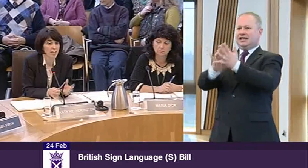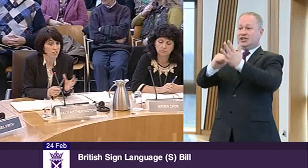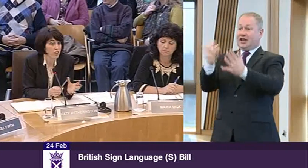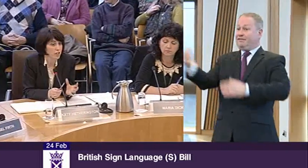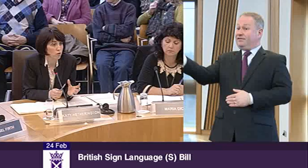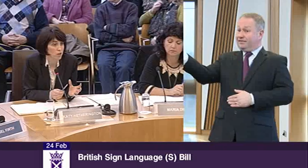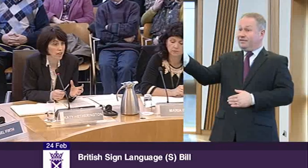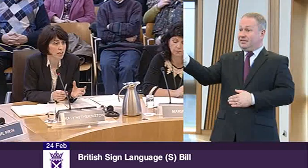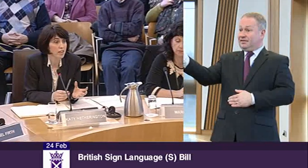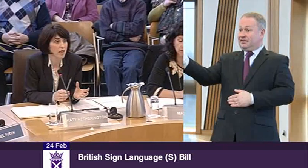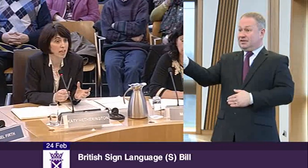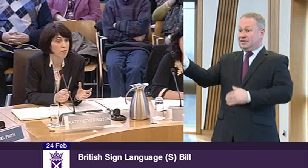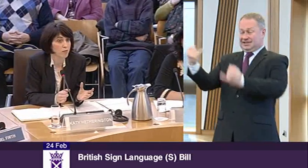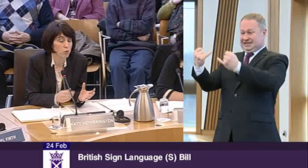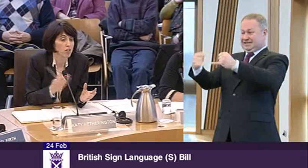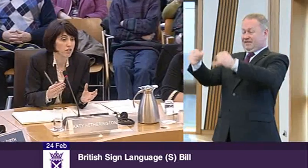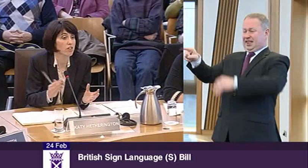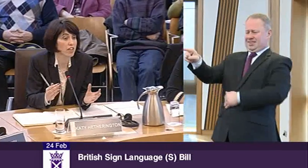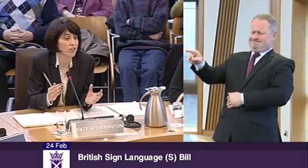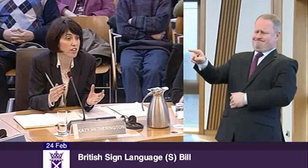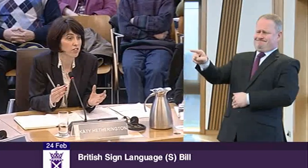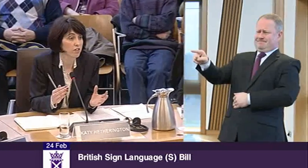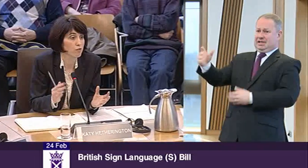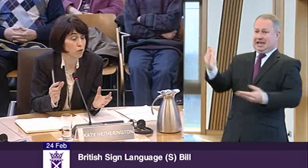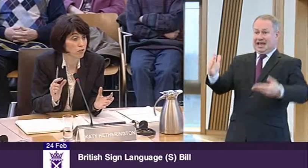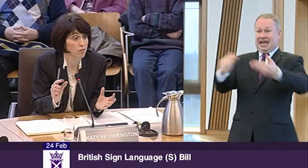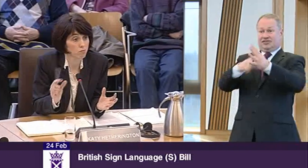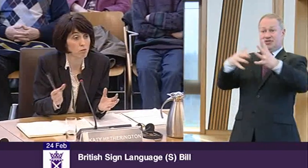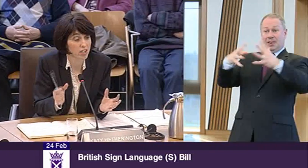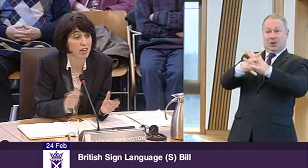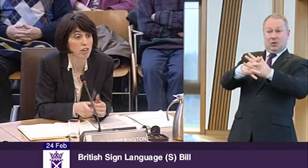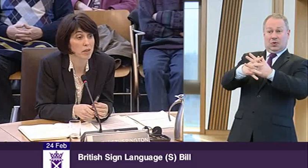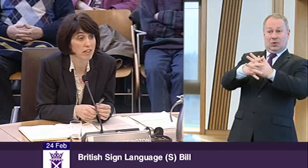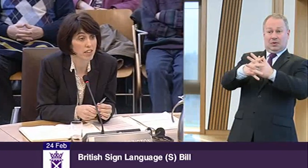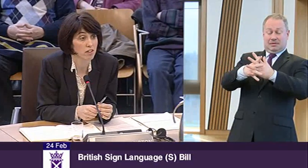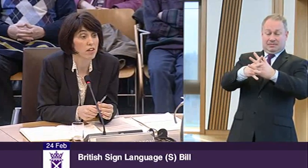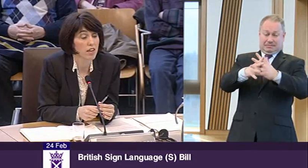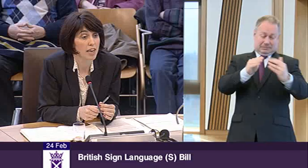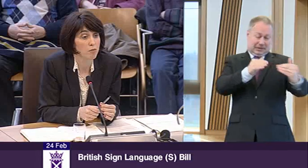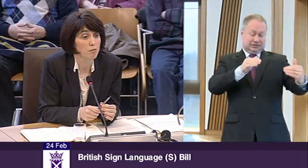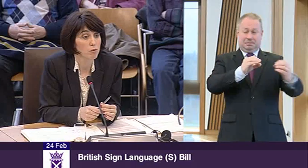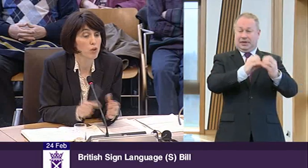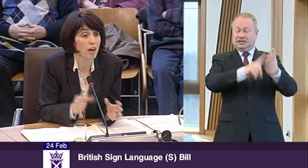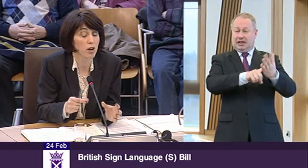services, and it is not working, so will additional legislation that is focused on BSL work in